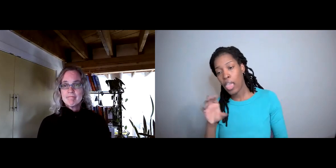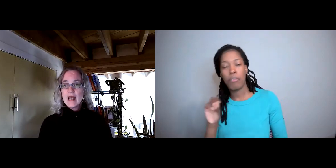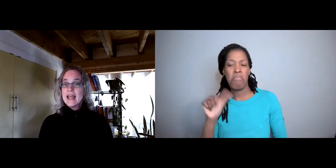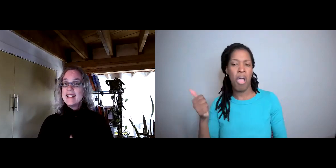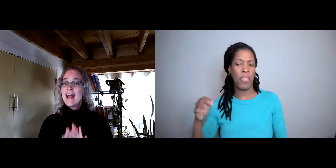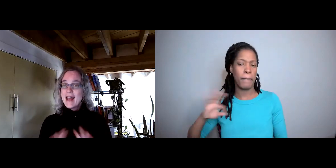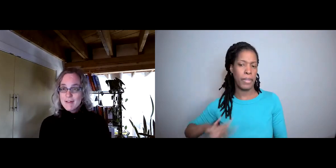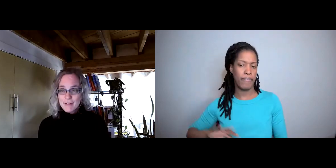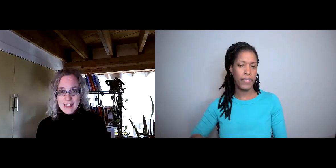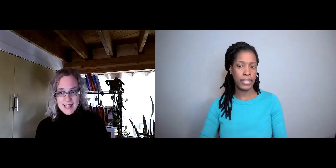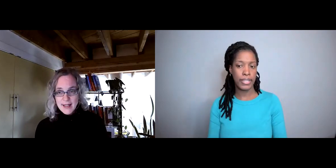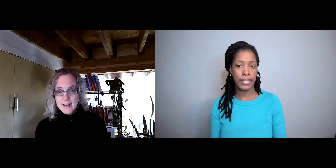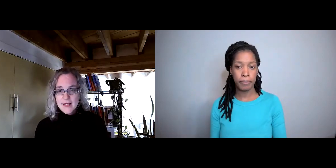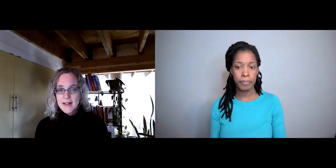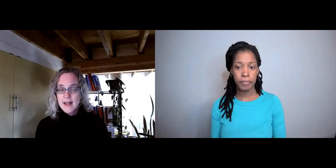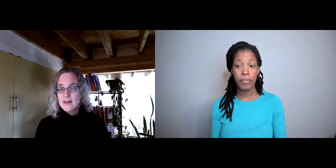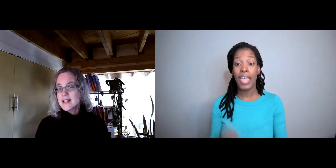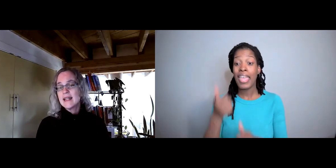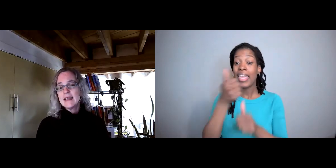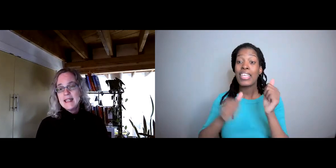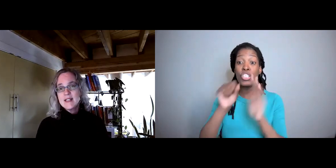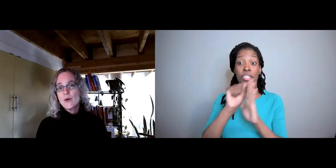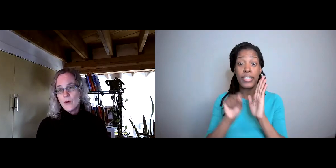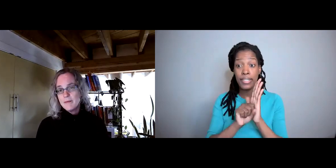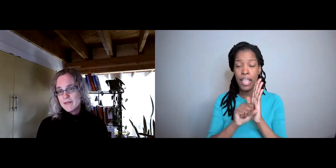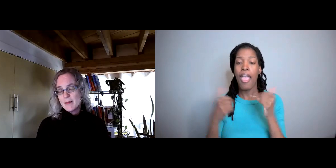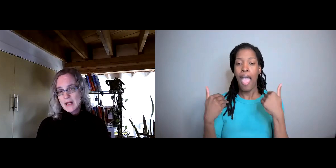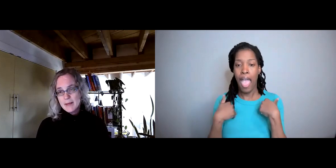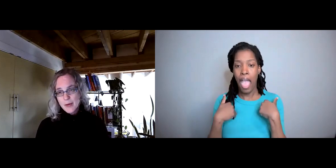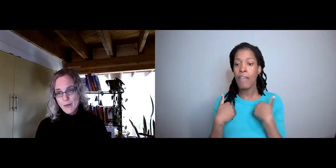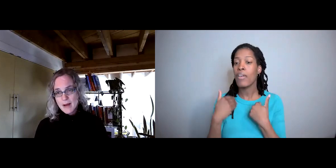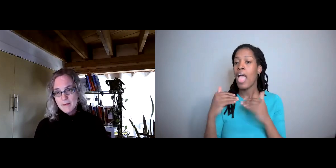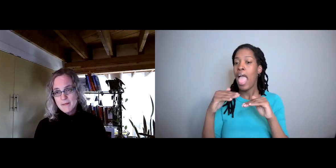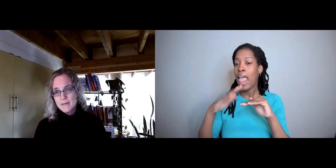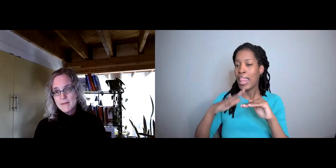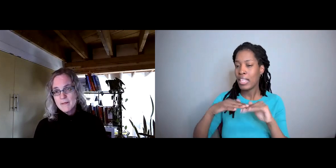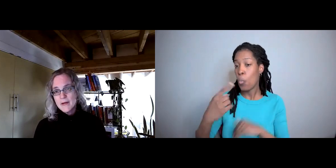In every State there is at least one benefit planning program.